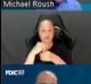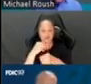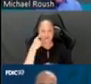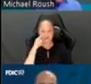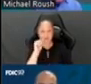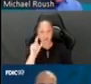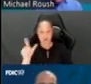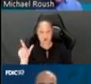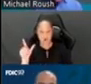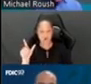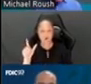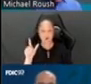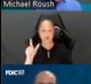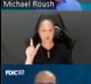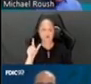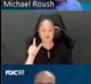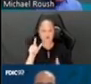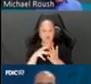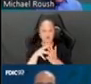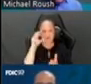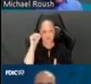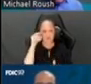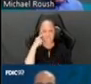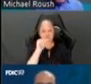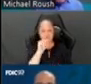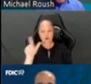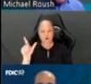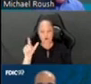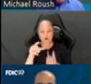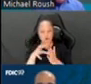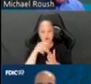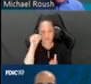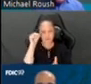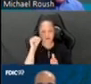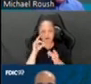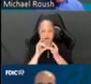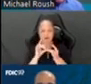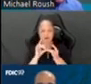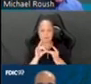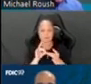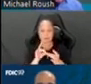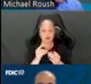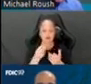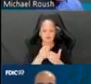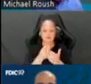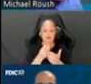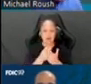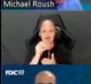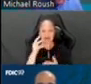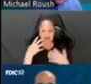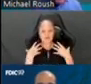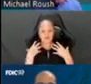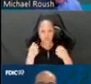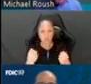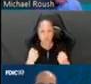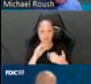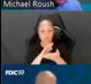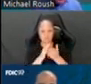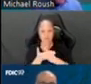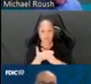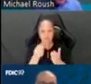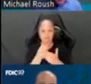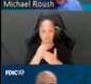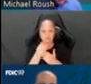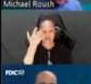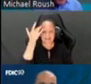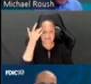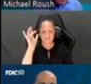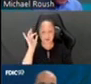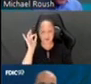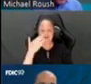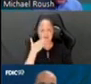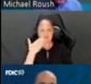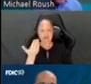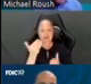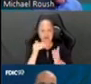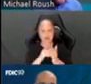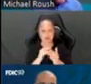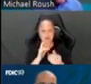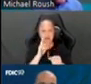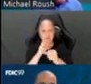it comes to financial wellness and to become Money Smart. Thank you again for participating.